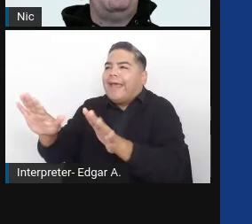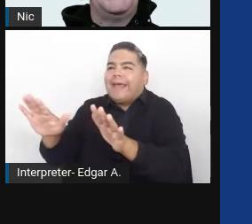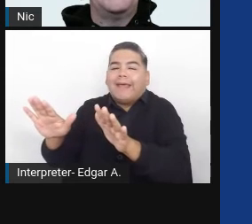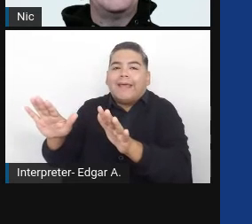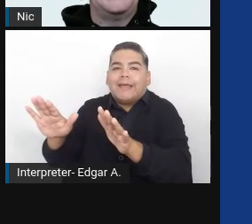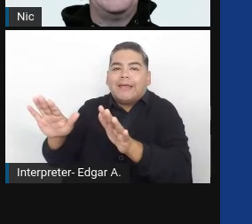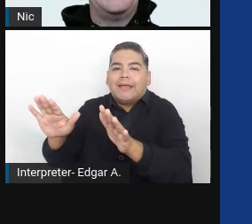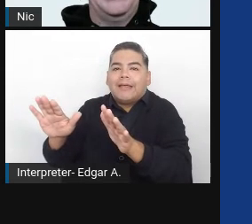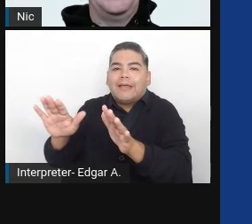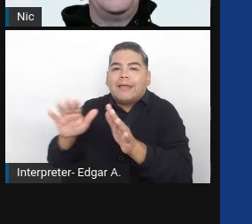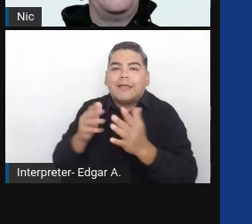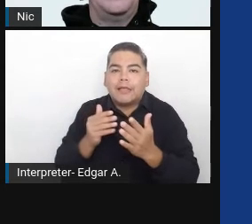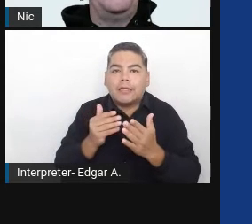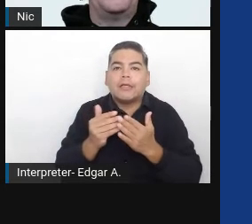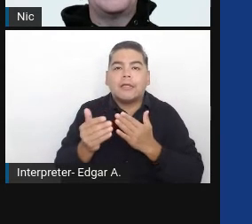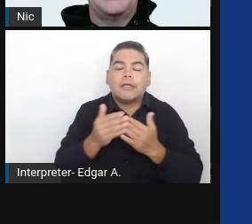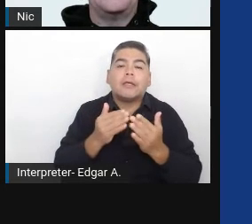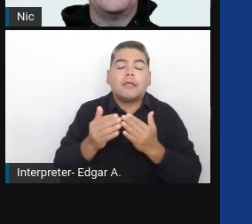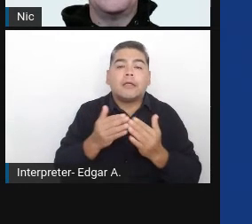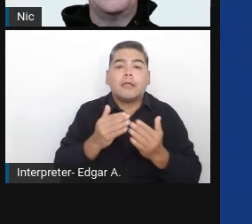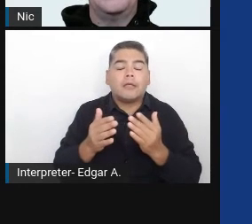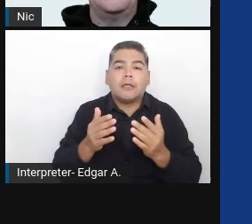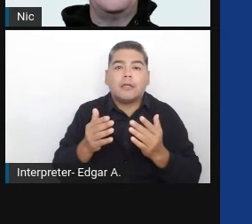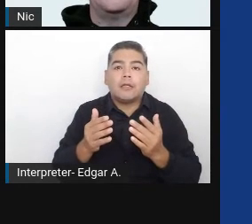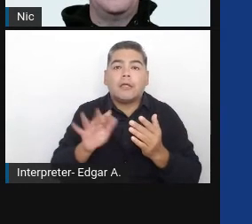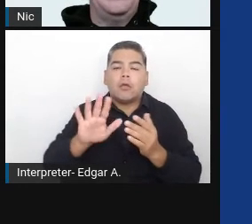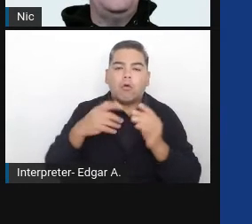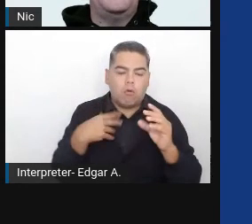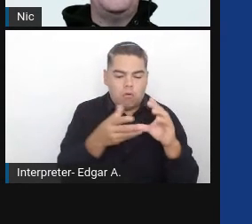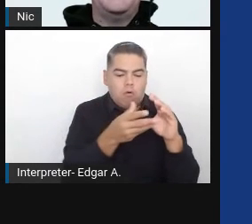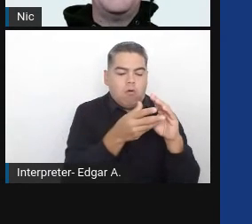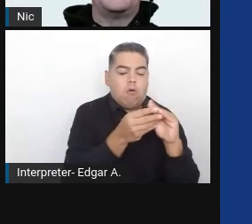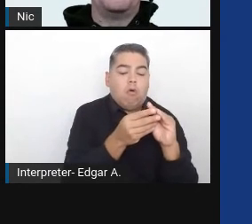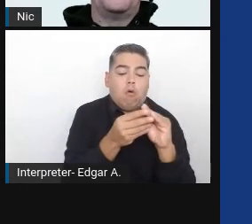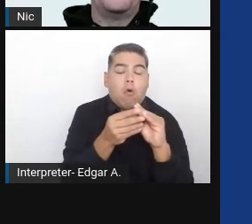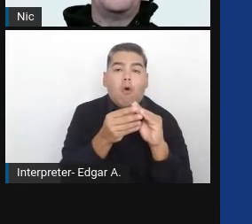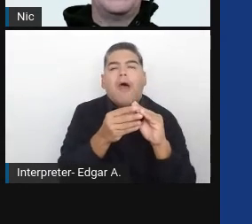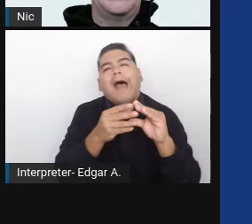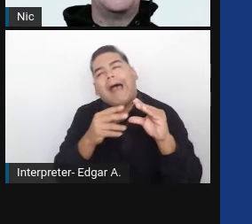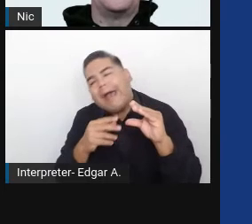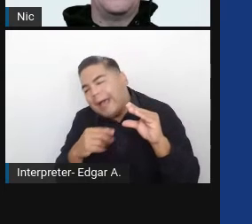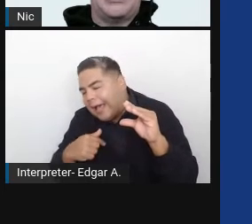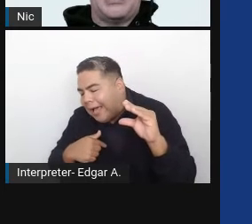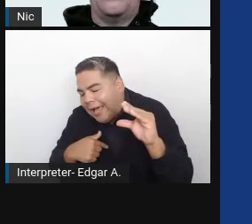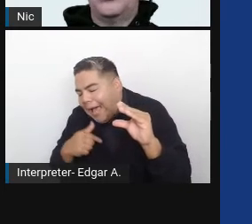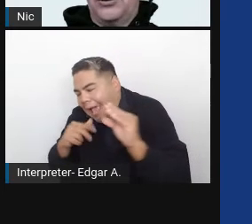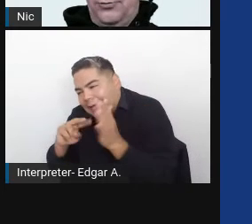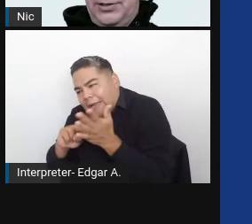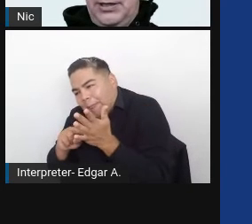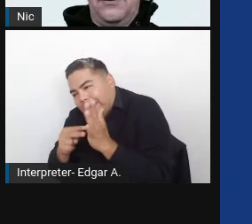Because the intent, in most cases, isn't anywhere near as important as to how it's received.